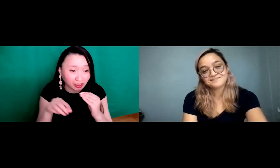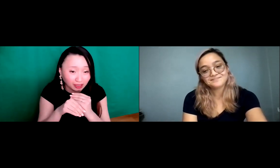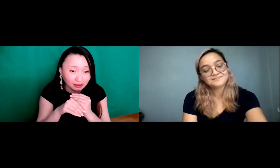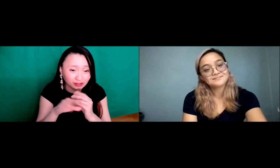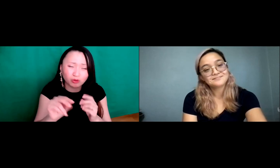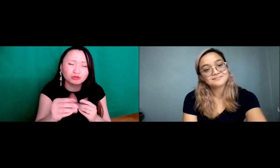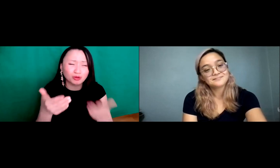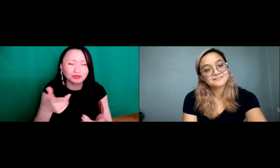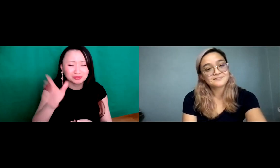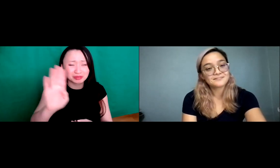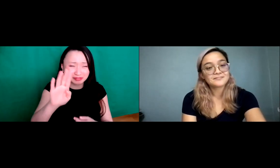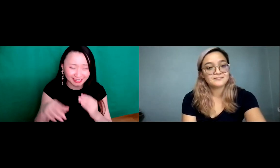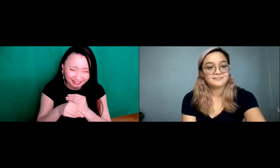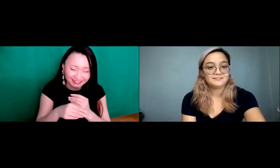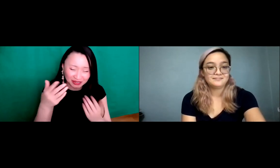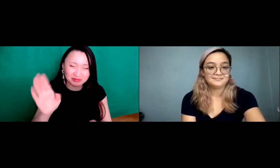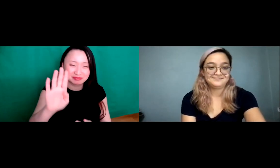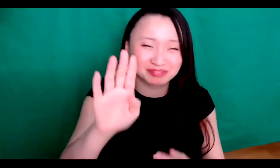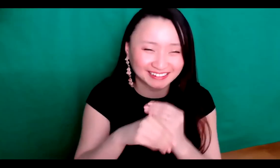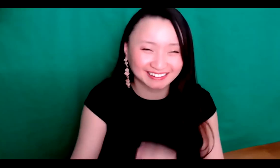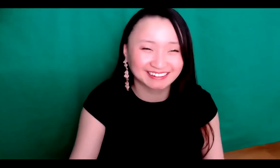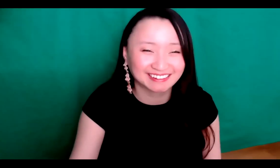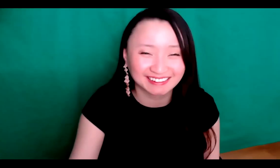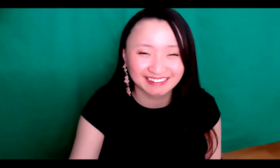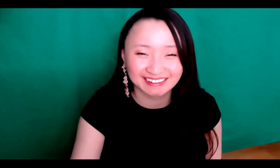And thank you so much that you go below did you want to add something, Go ahead below